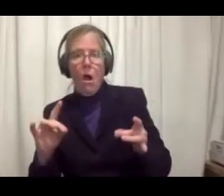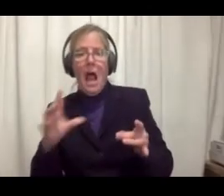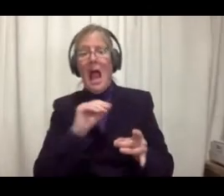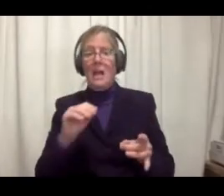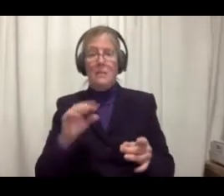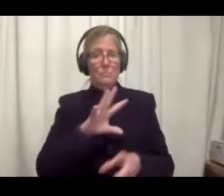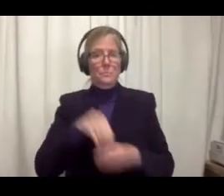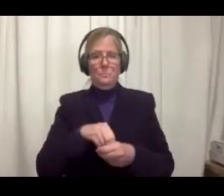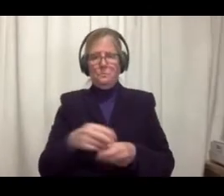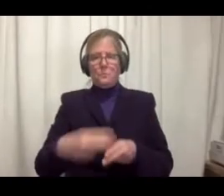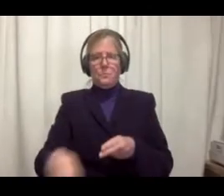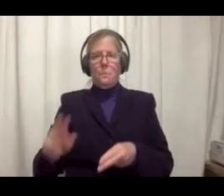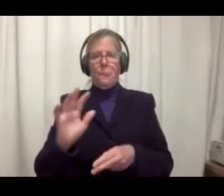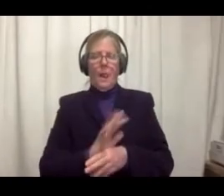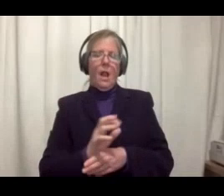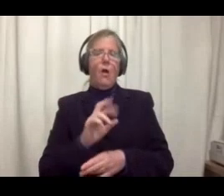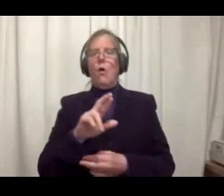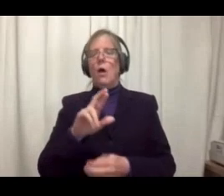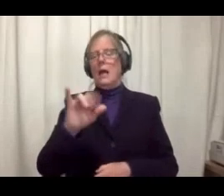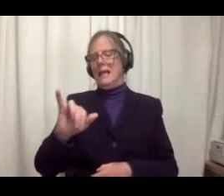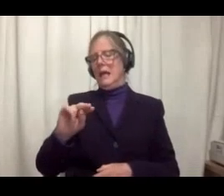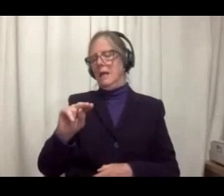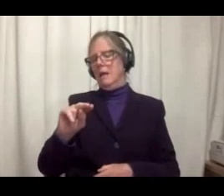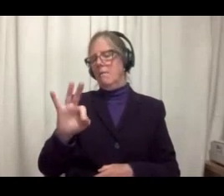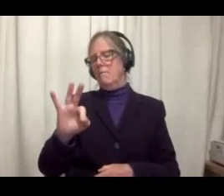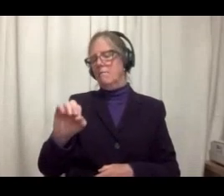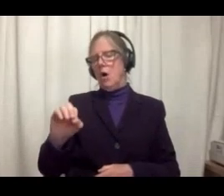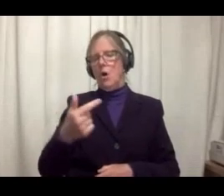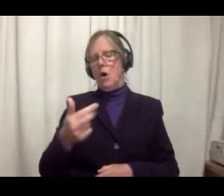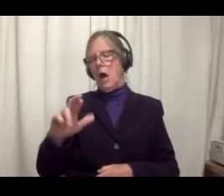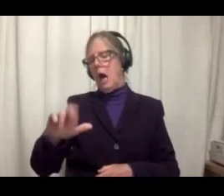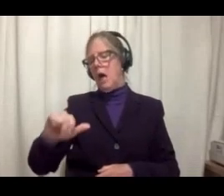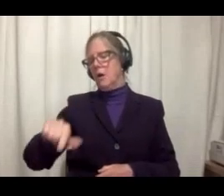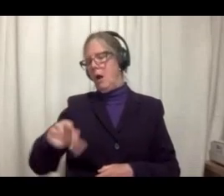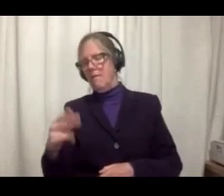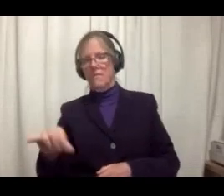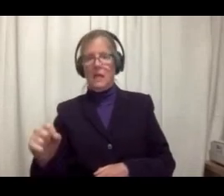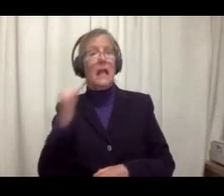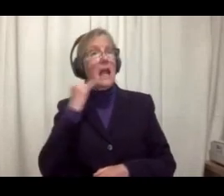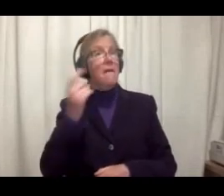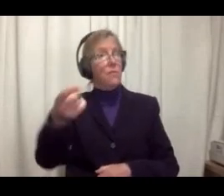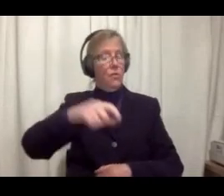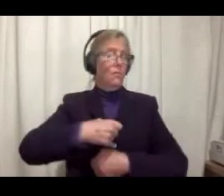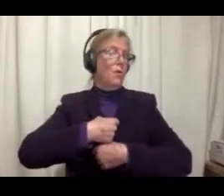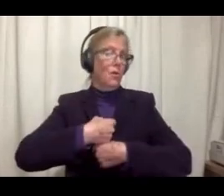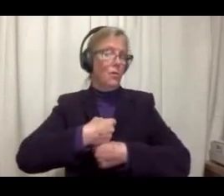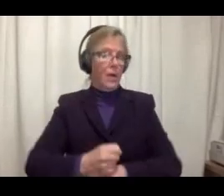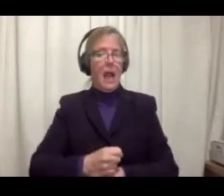professionals. If you’ve created products designed for participants, job seekers, businesses,